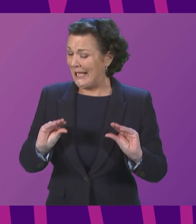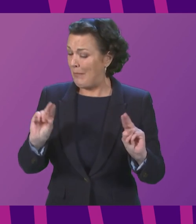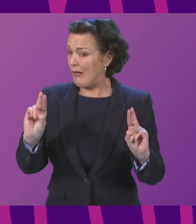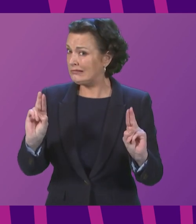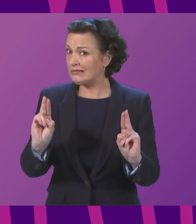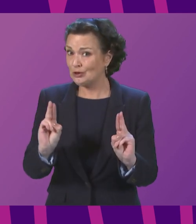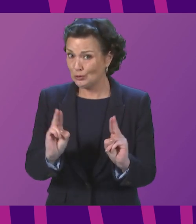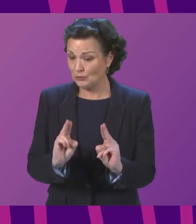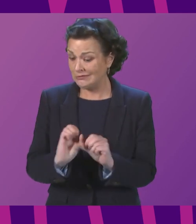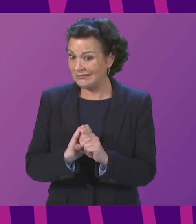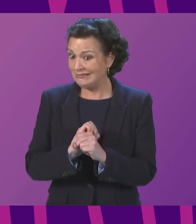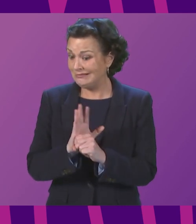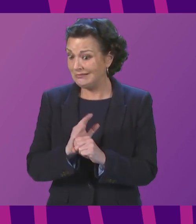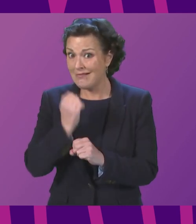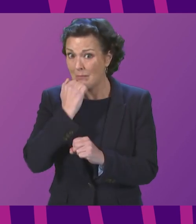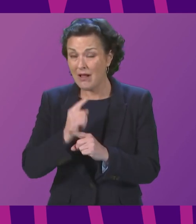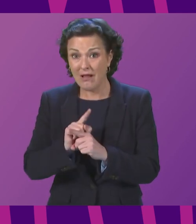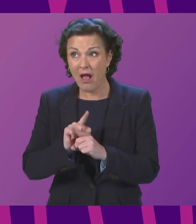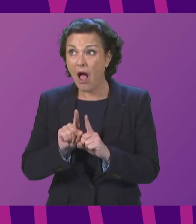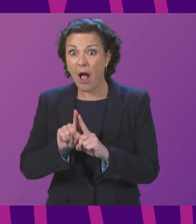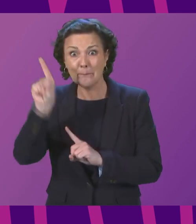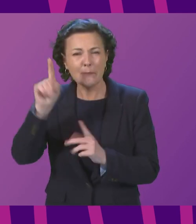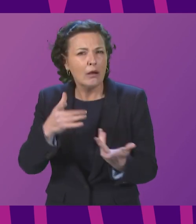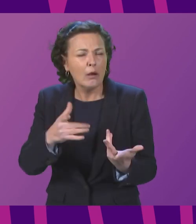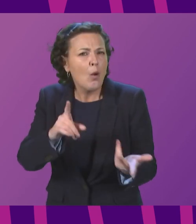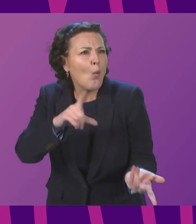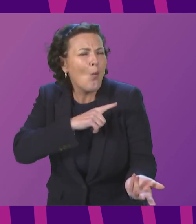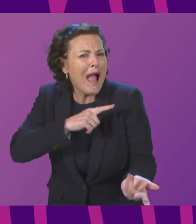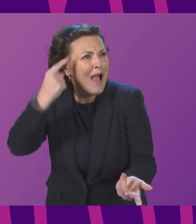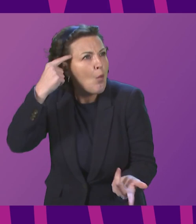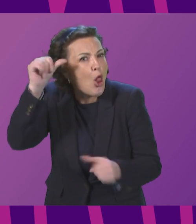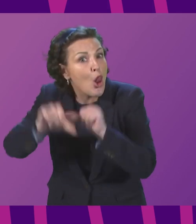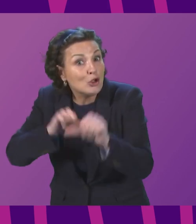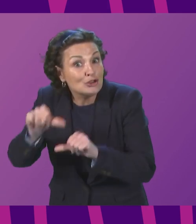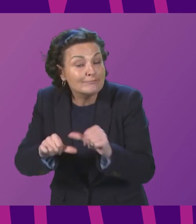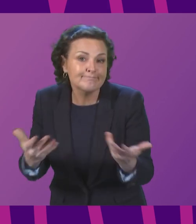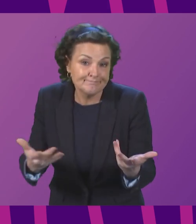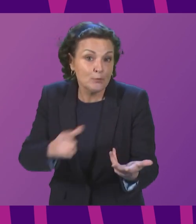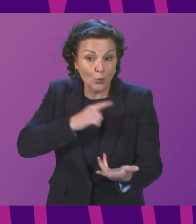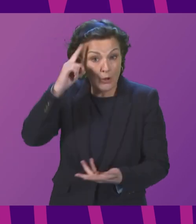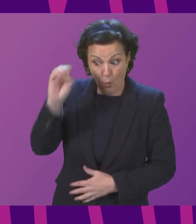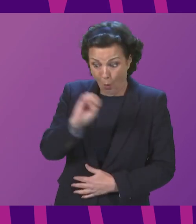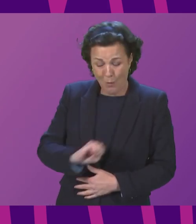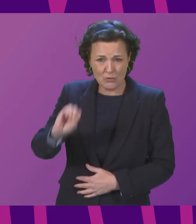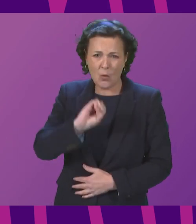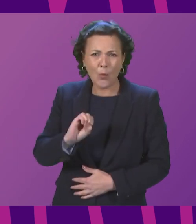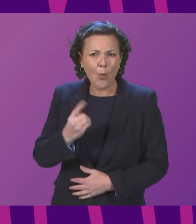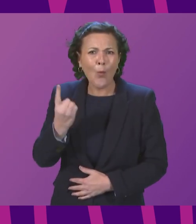in cases. There is a rationale behind that. We know, given the greater transmissibility